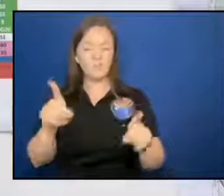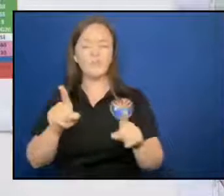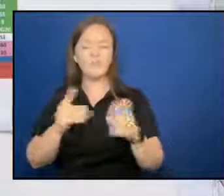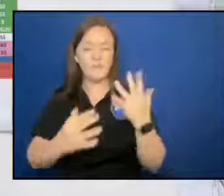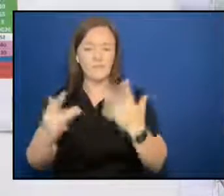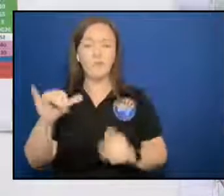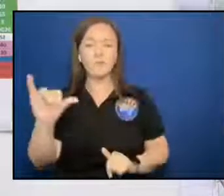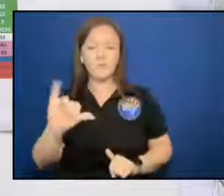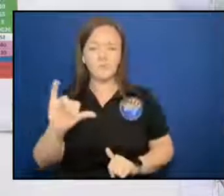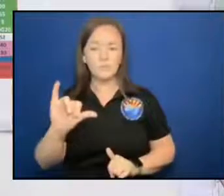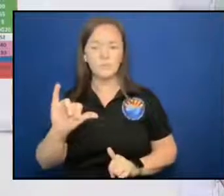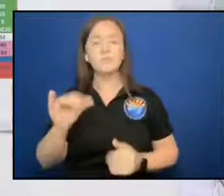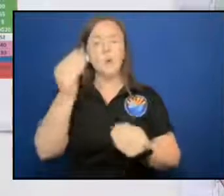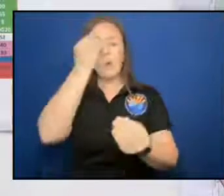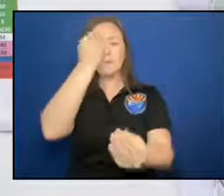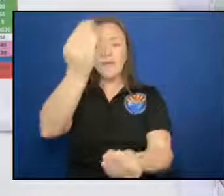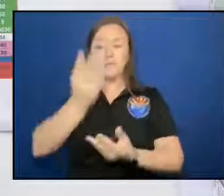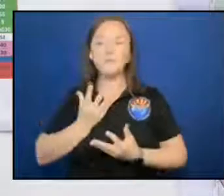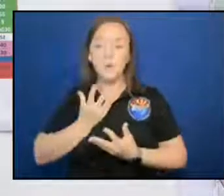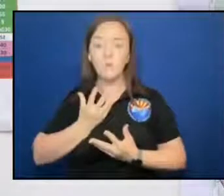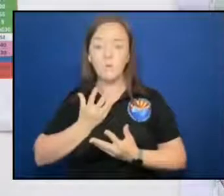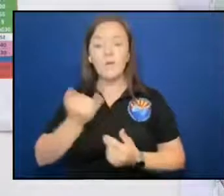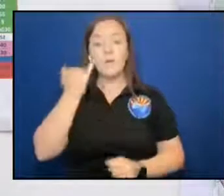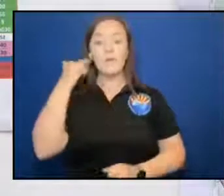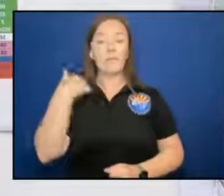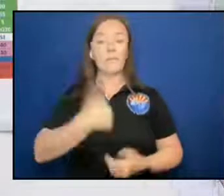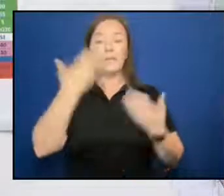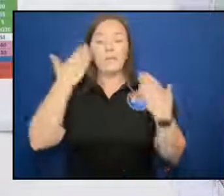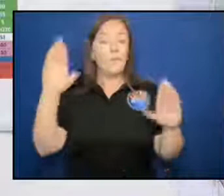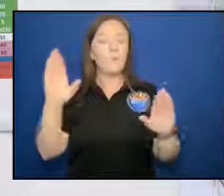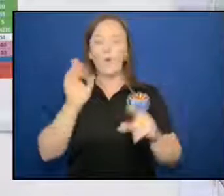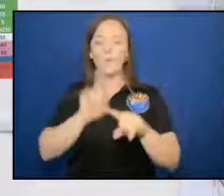VILLAGE CORRIDOR FROM READY STATUS UP UNTIL HOLY GHOST